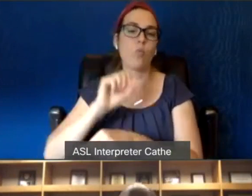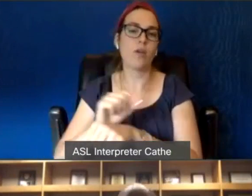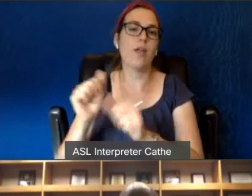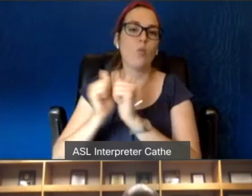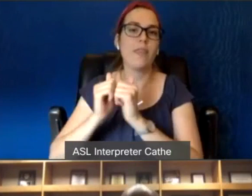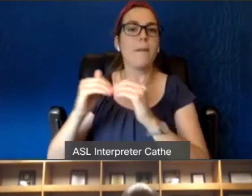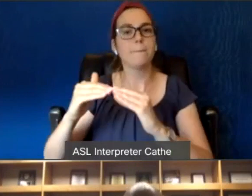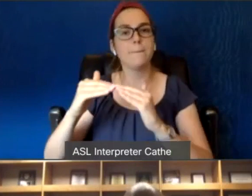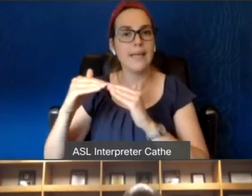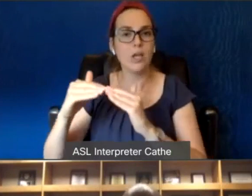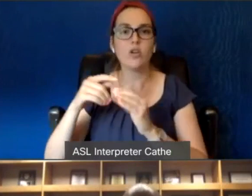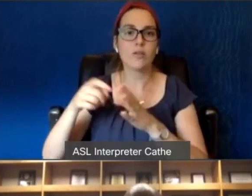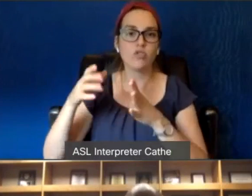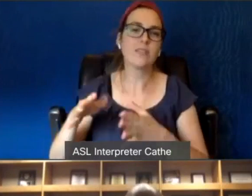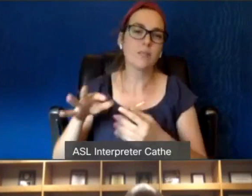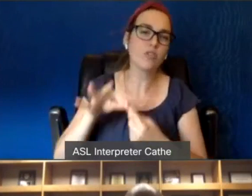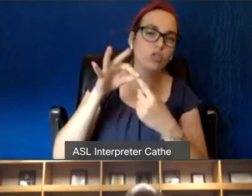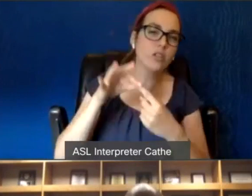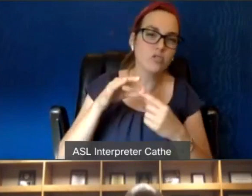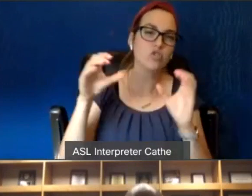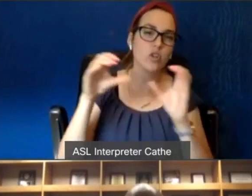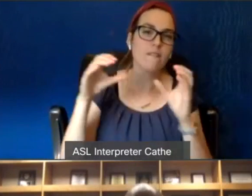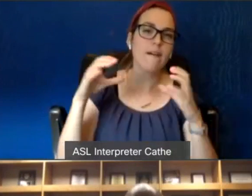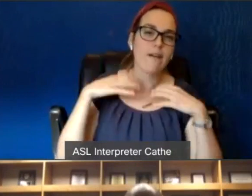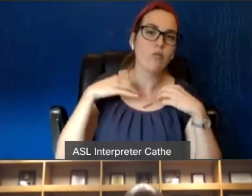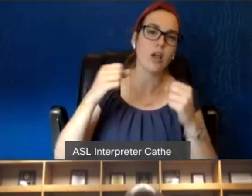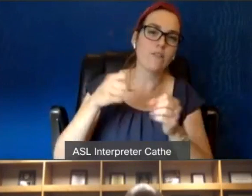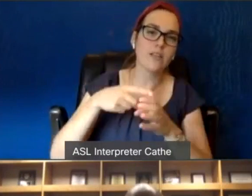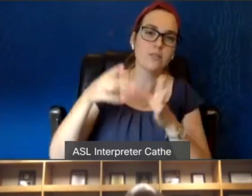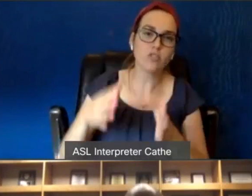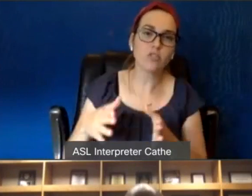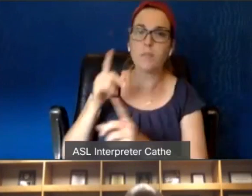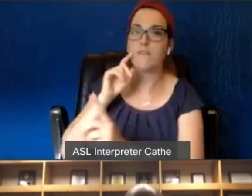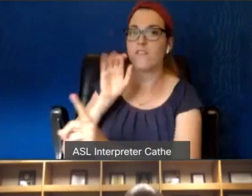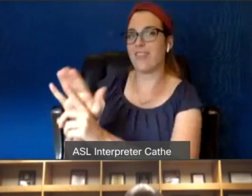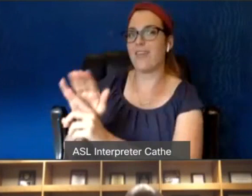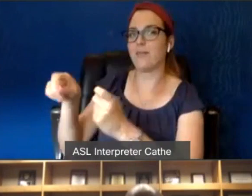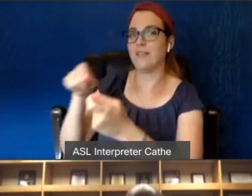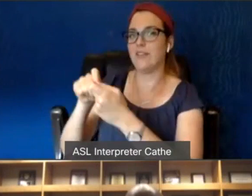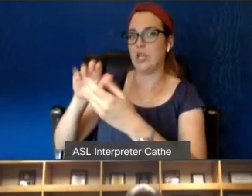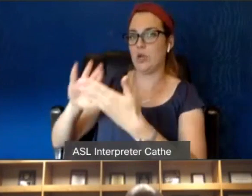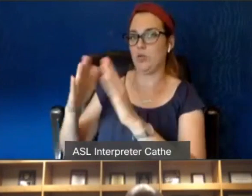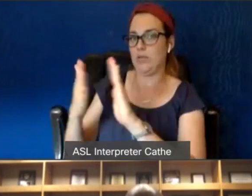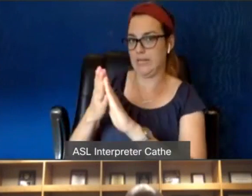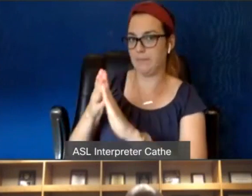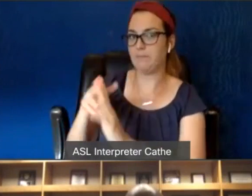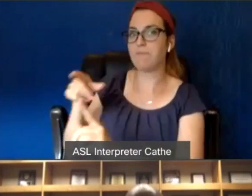certified recovery specialist but in that particular community they said, but we don't have funding.